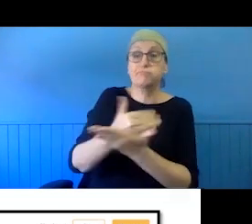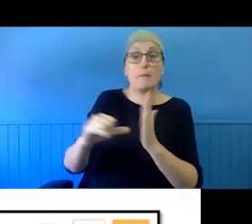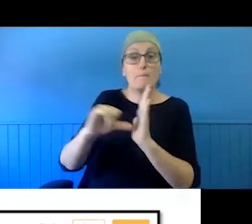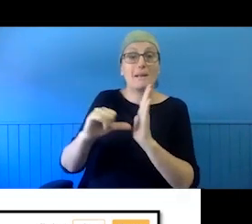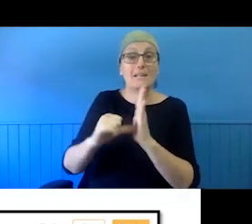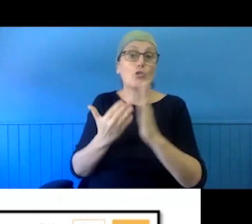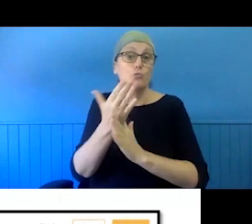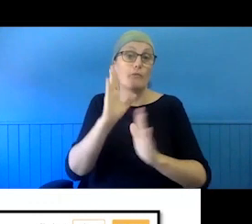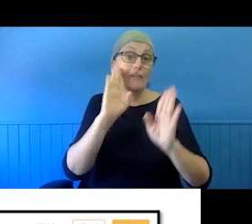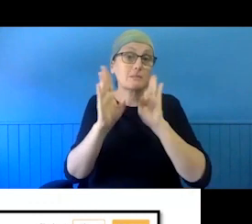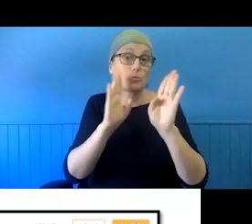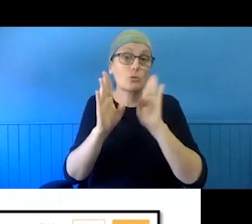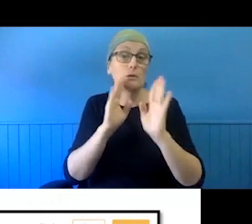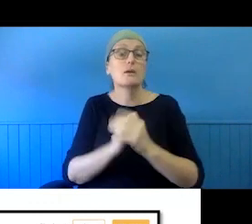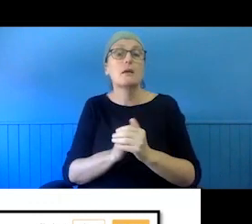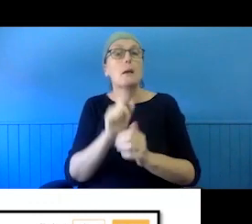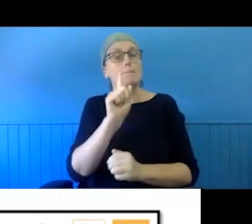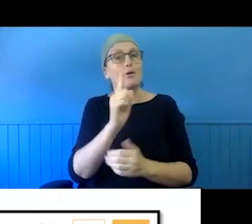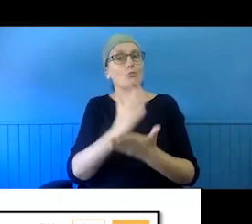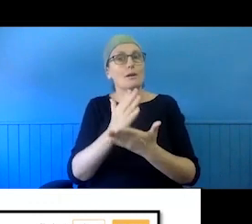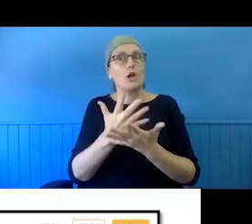to raise money for those not-for-profits. So I could set up a